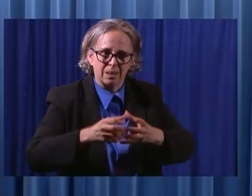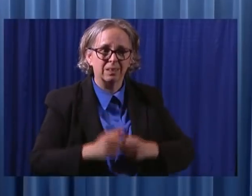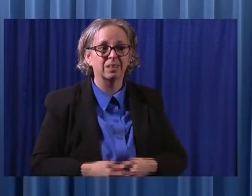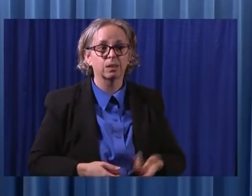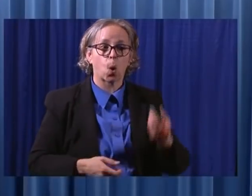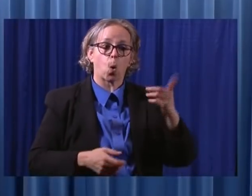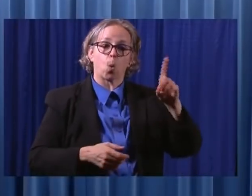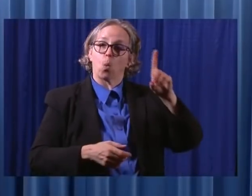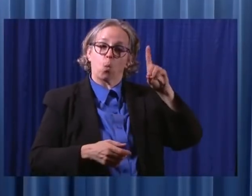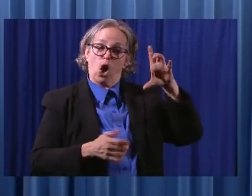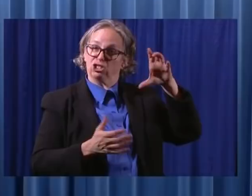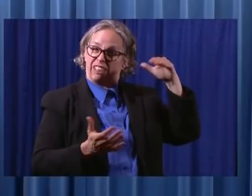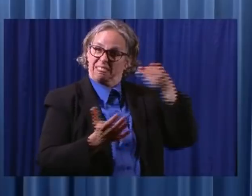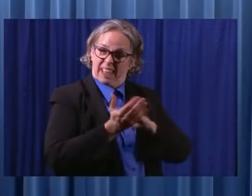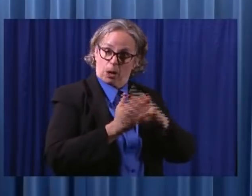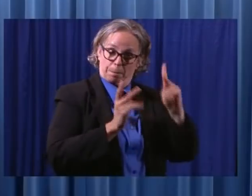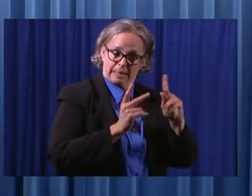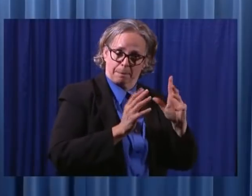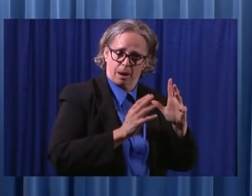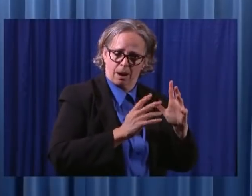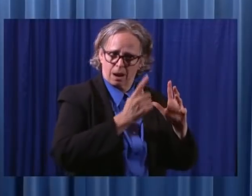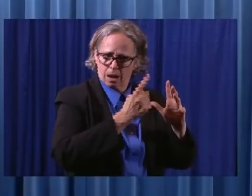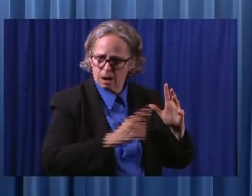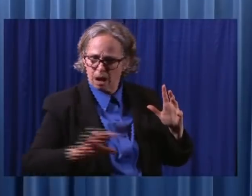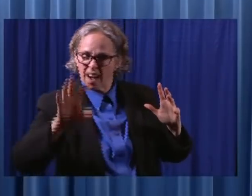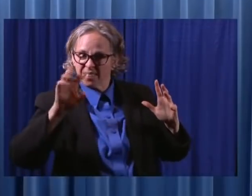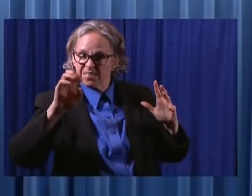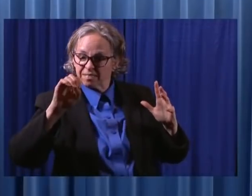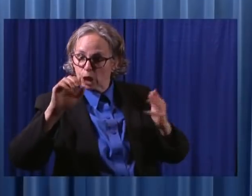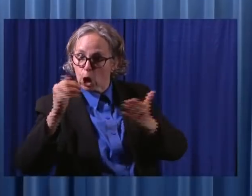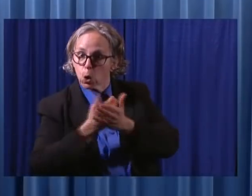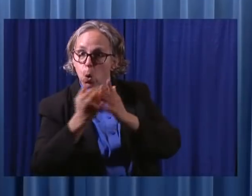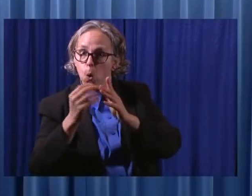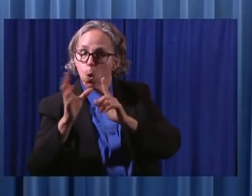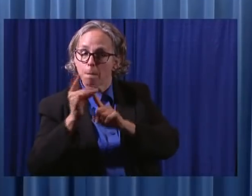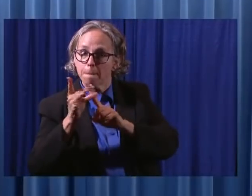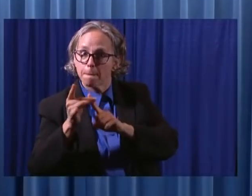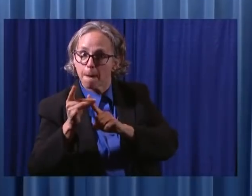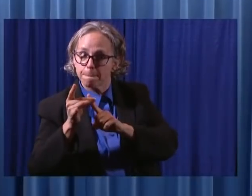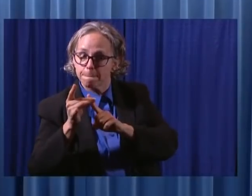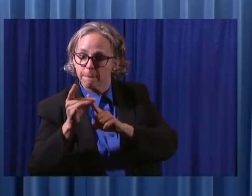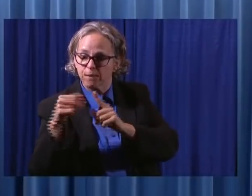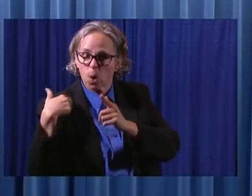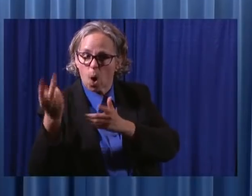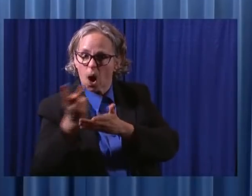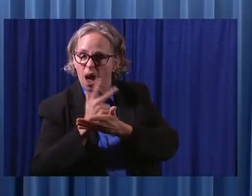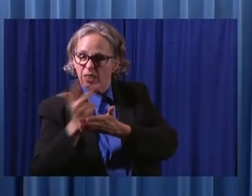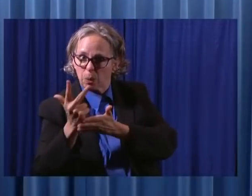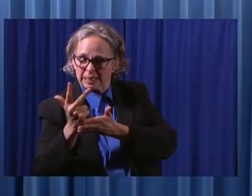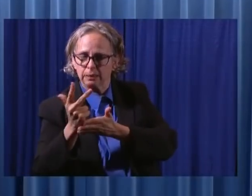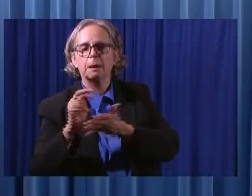IN DECATUR 1. NEW CASES PER CAPITA. WHEN THE DATA SHOWS THAT THE COUNTY HAS HAD AN AVERAGE OF 50 CASES PER 100,000 PEOPLE OVER A